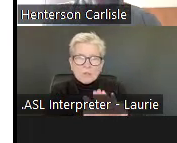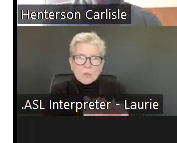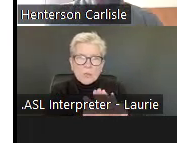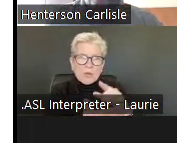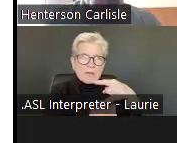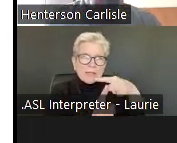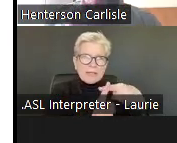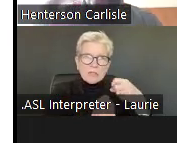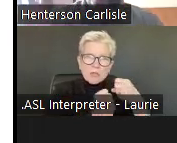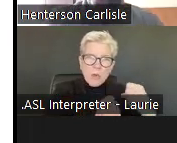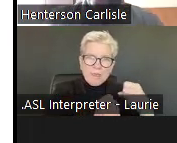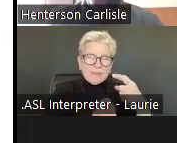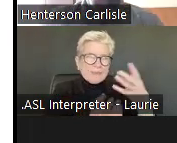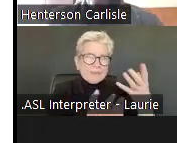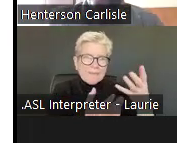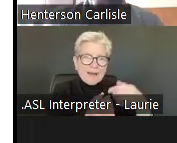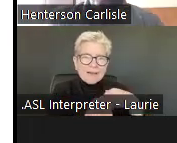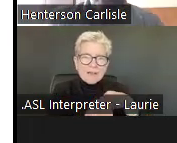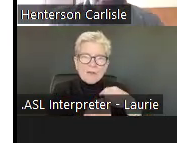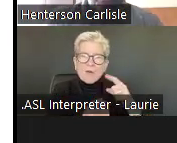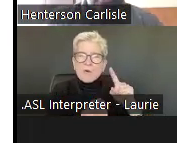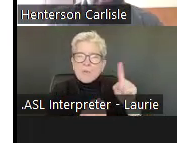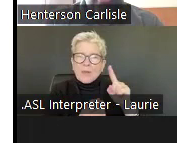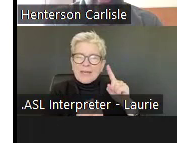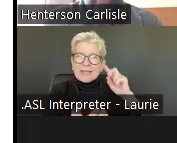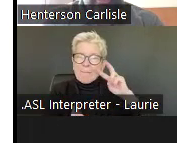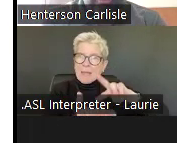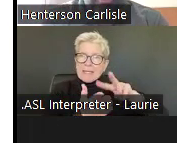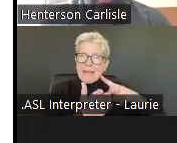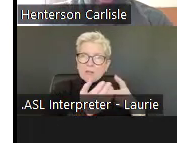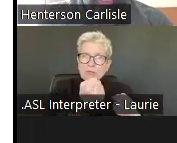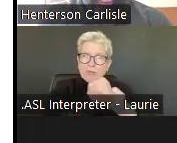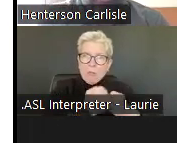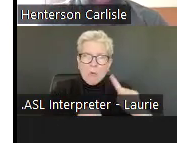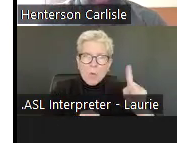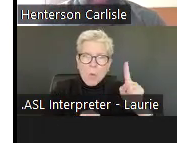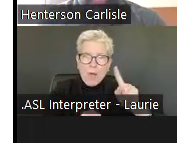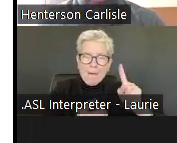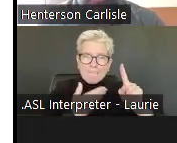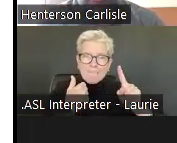that you need to identify that need, some intentional support? May and June,